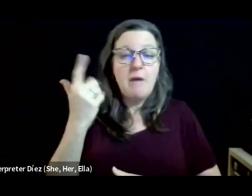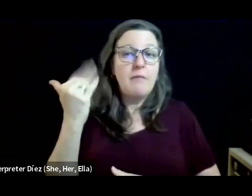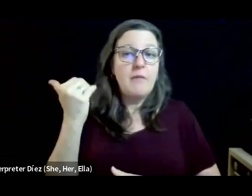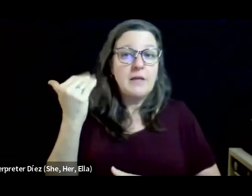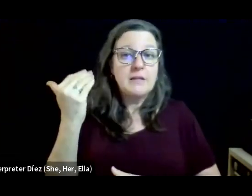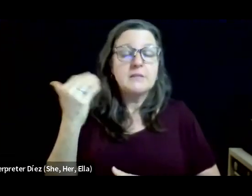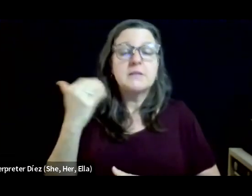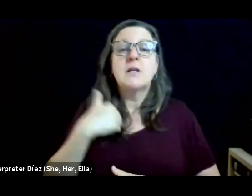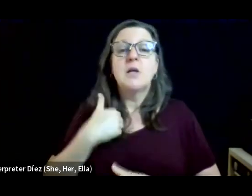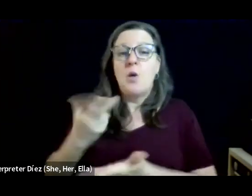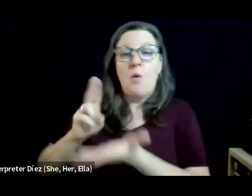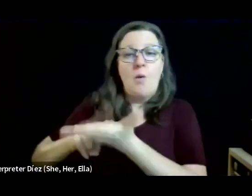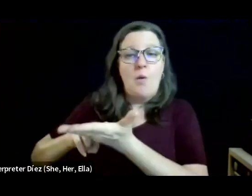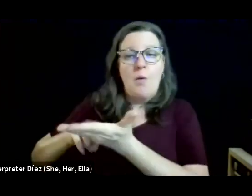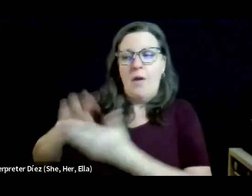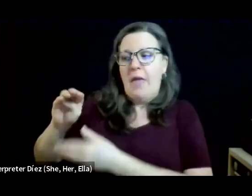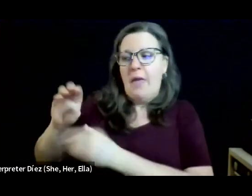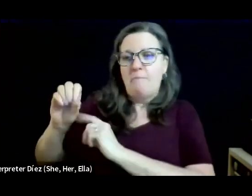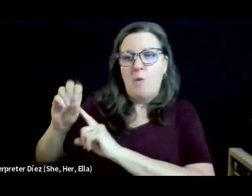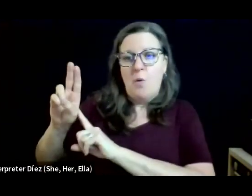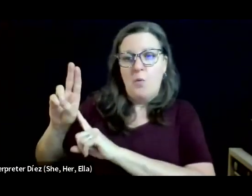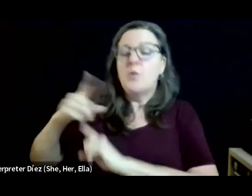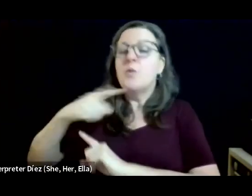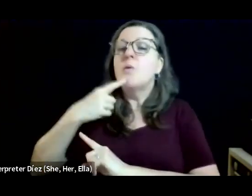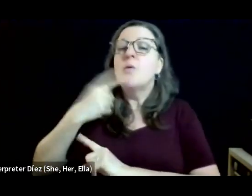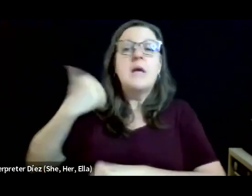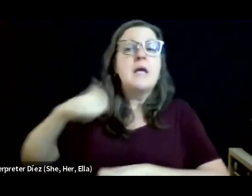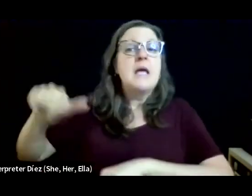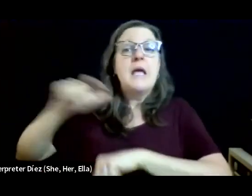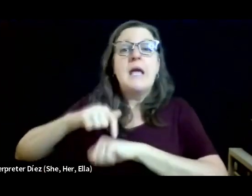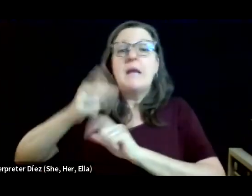MOU that states anytime cameras are gonna be installed,